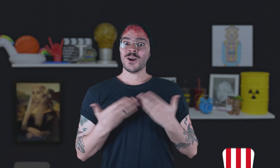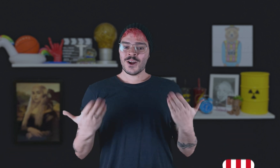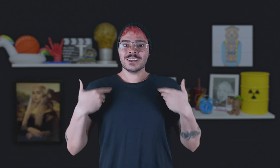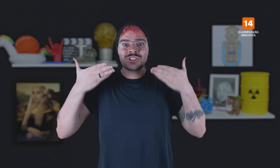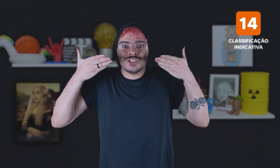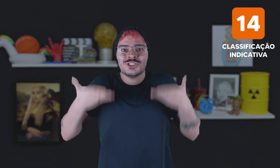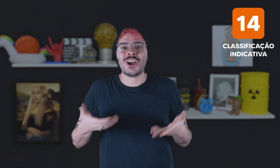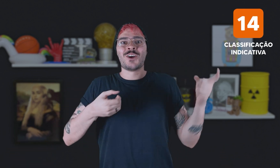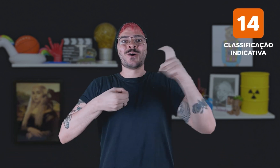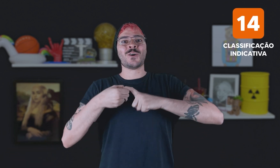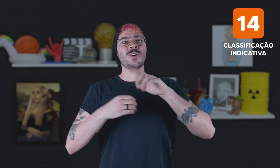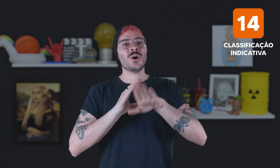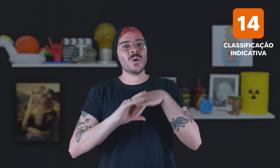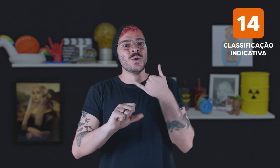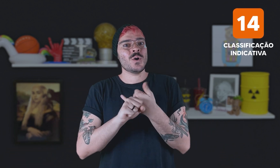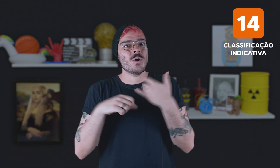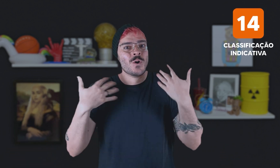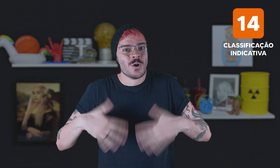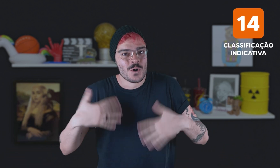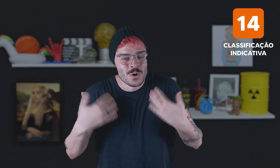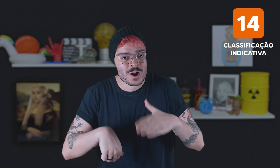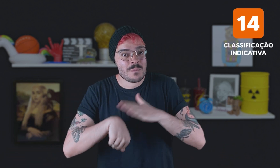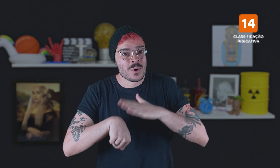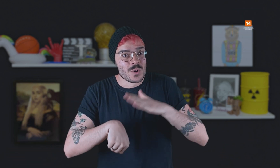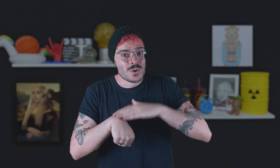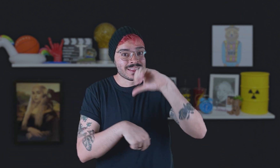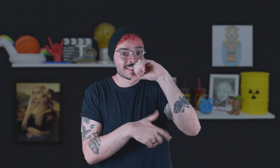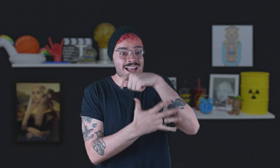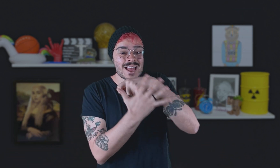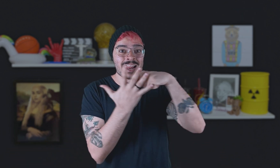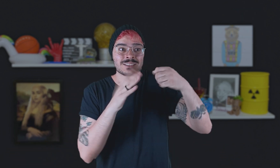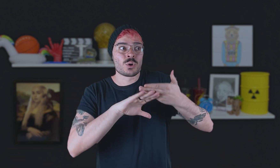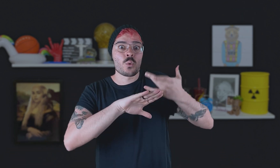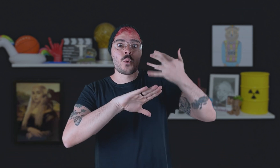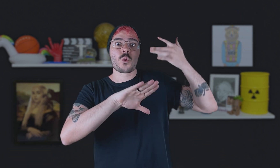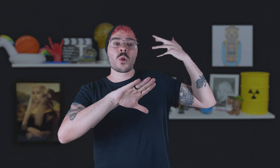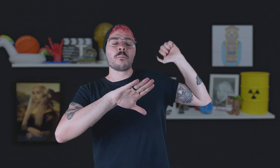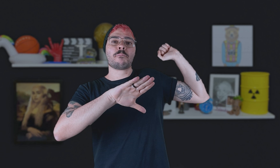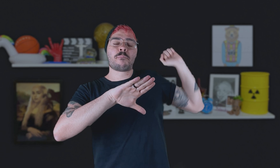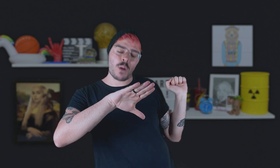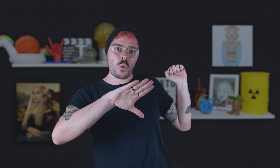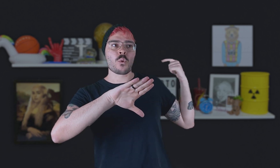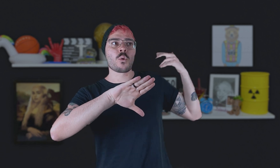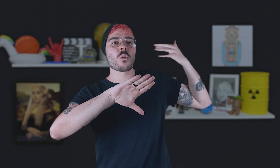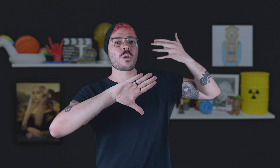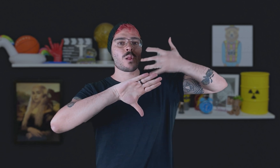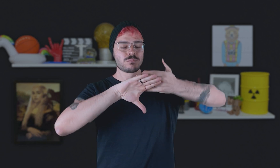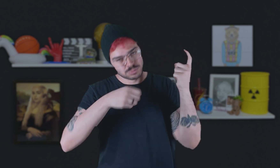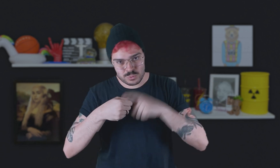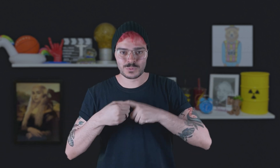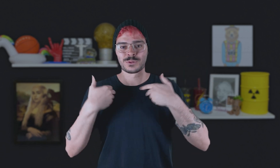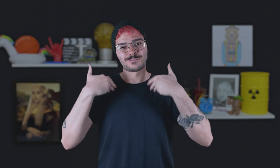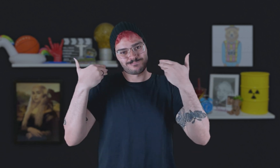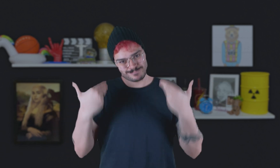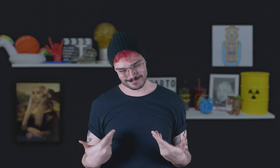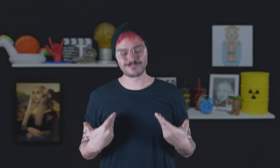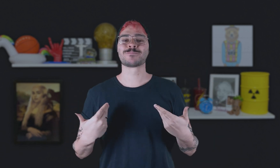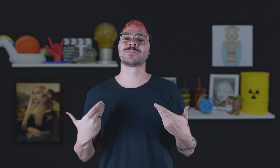I'm back on the channel after 9 months, dammit!